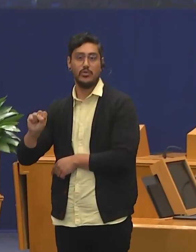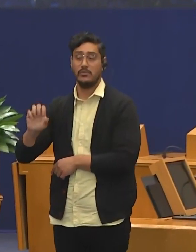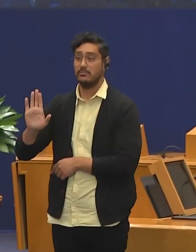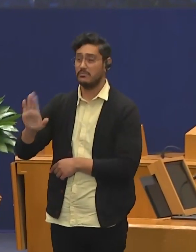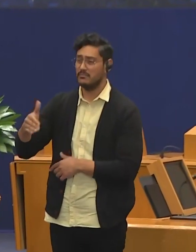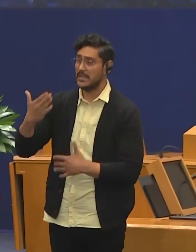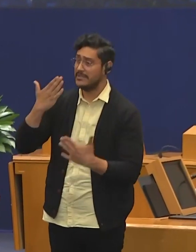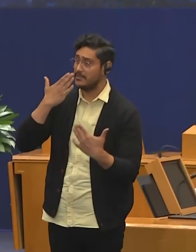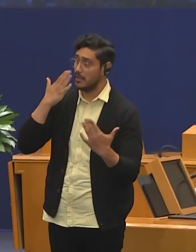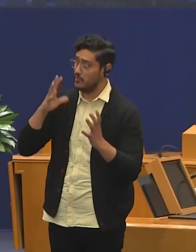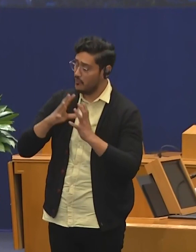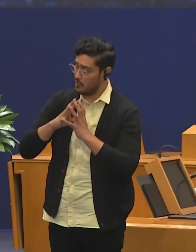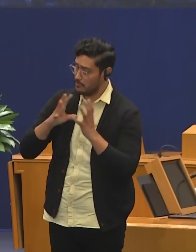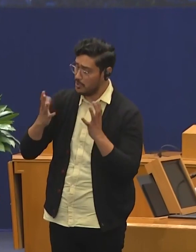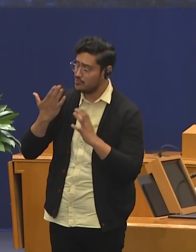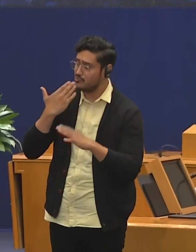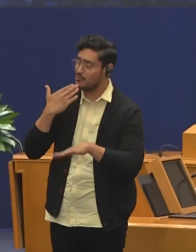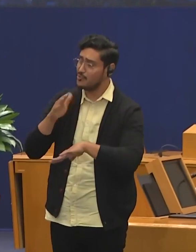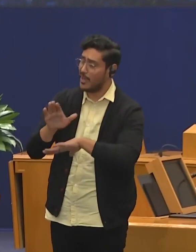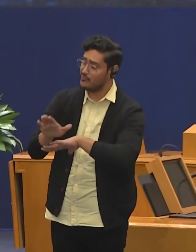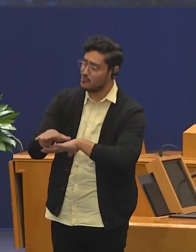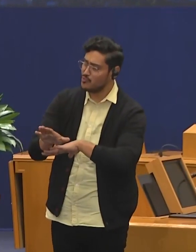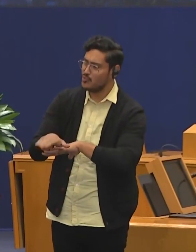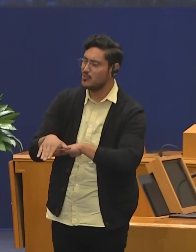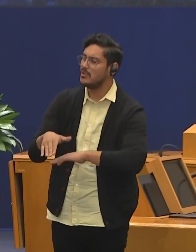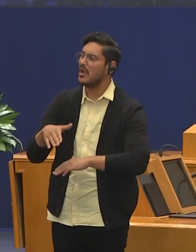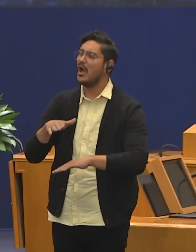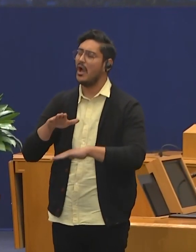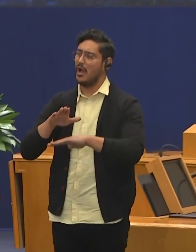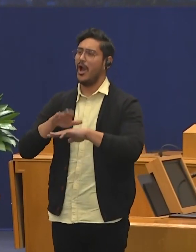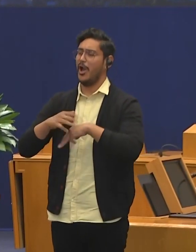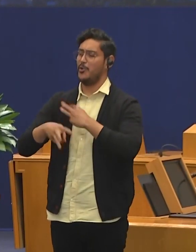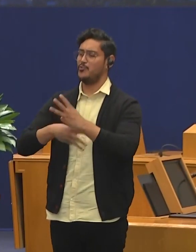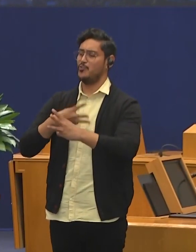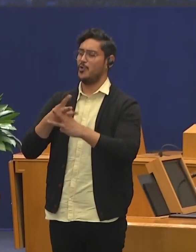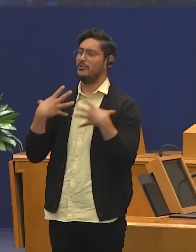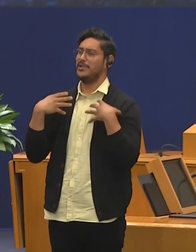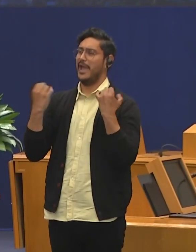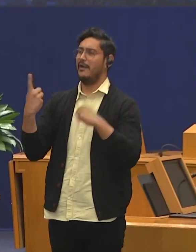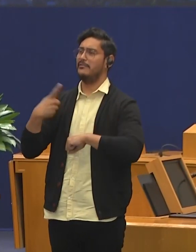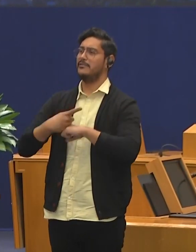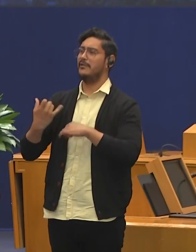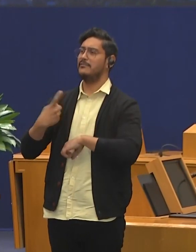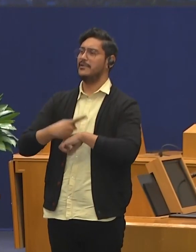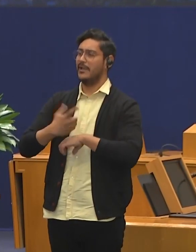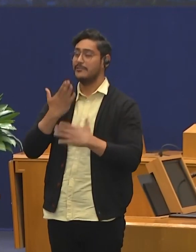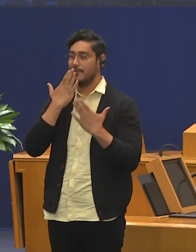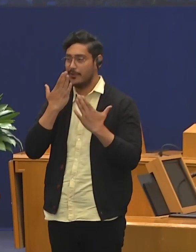PLEASE GO AHEAD. THANK YOU VERY MUCH. GOOD AFTERNOON.